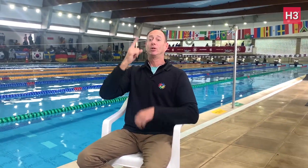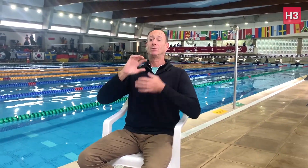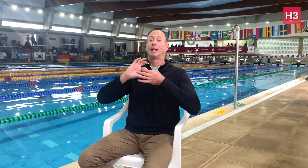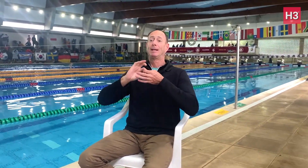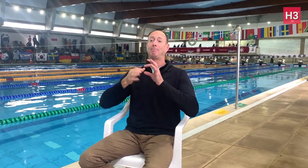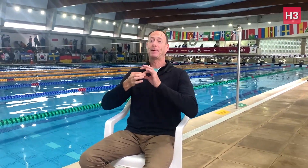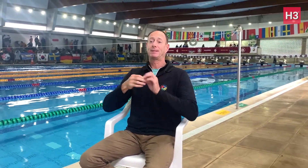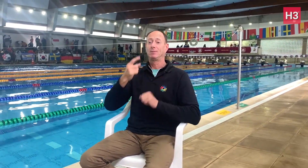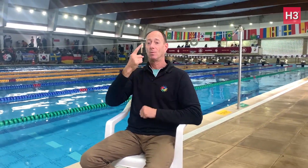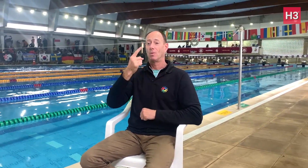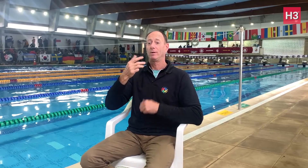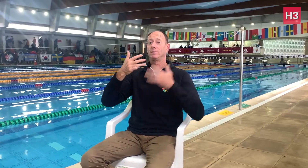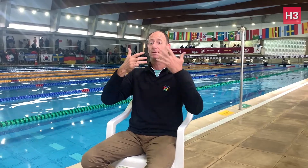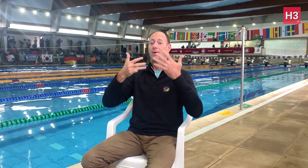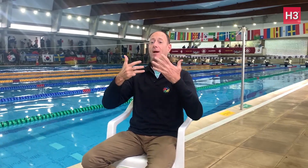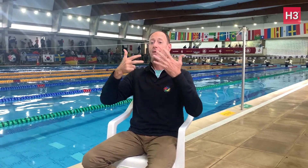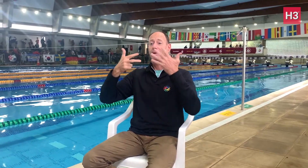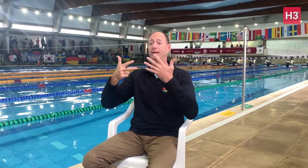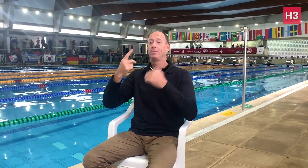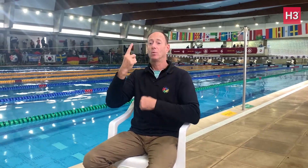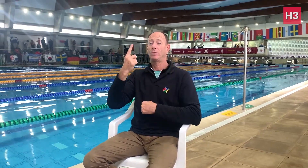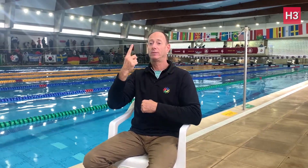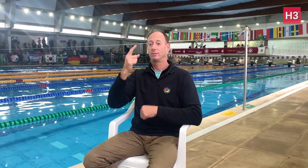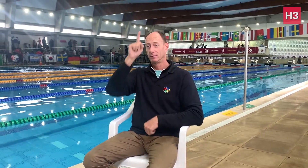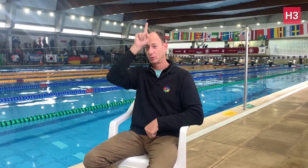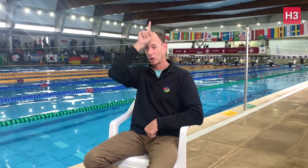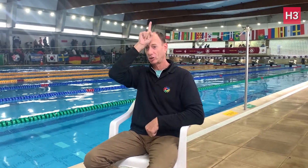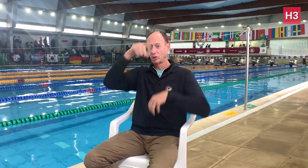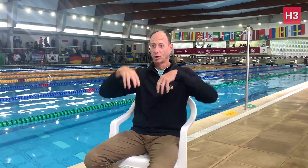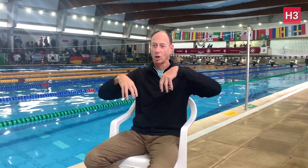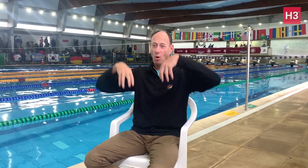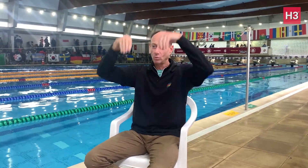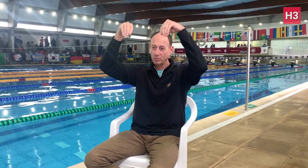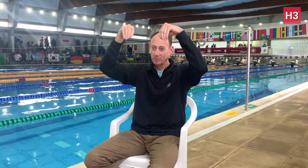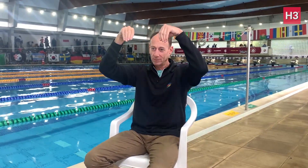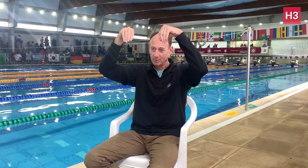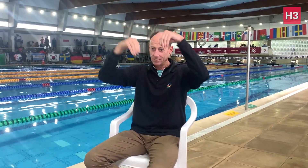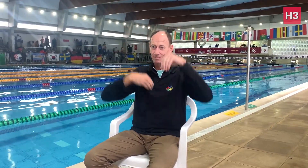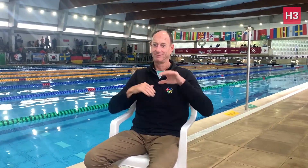My first Deaflympics was at the 1981 Köln, Germany.